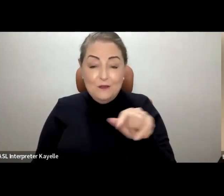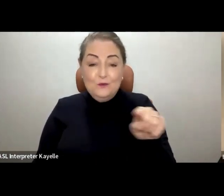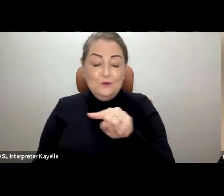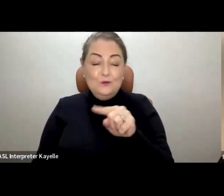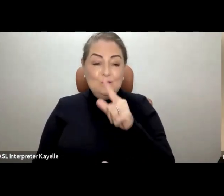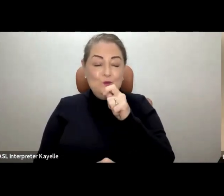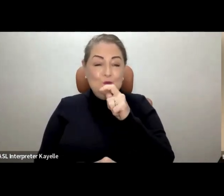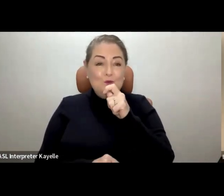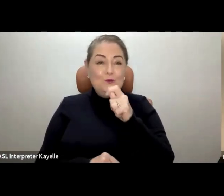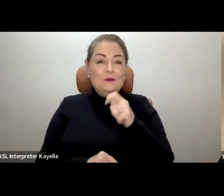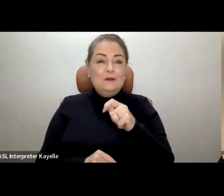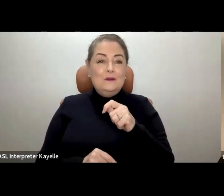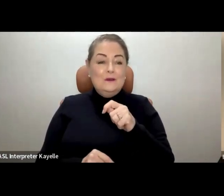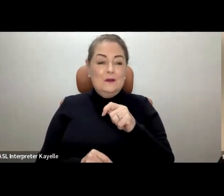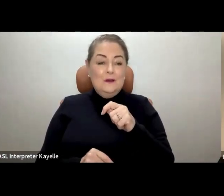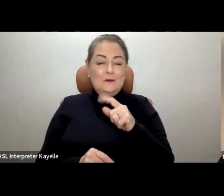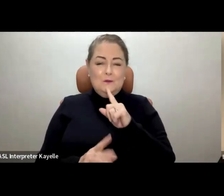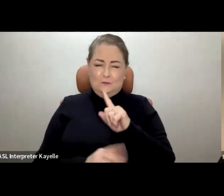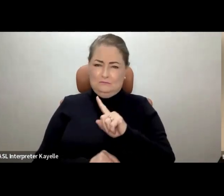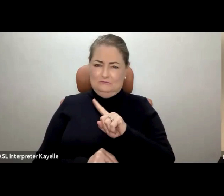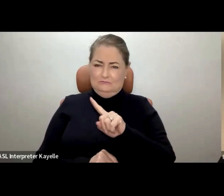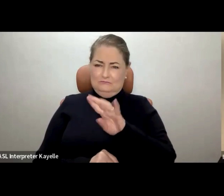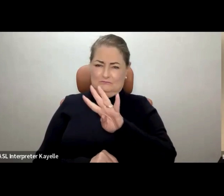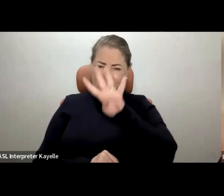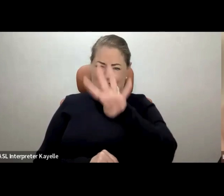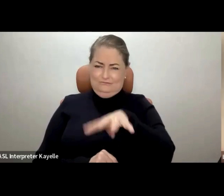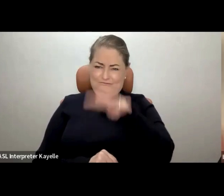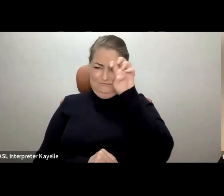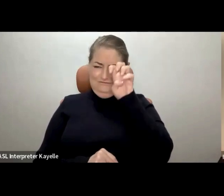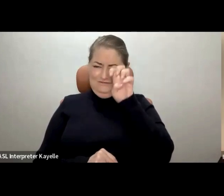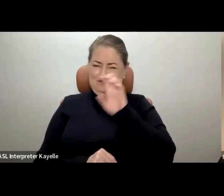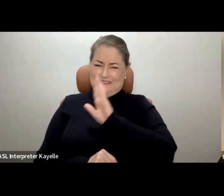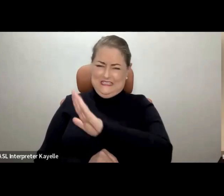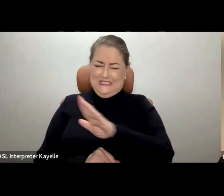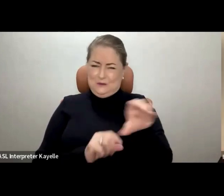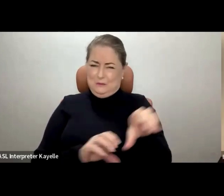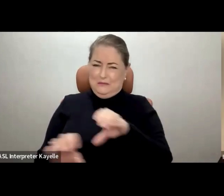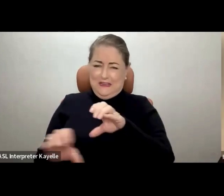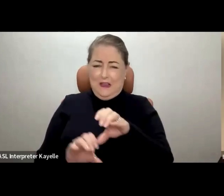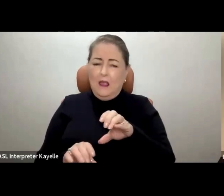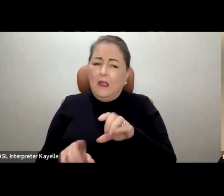were, who were questioning, his behavior is not good. He is an